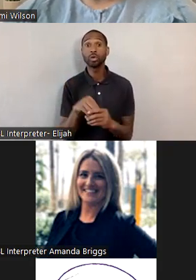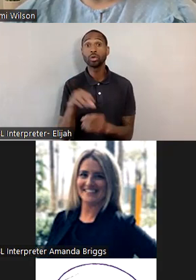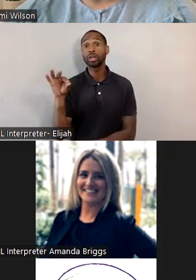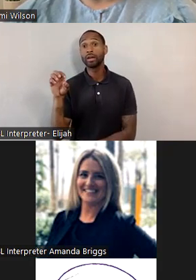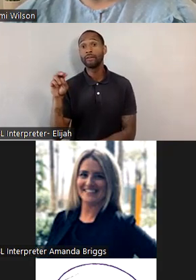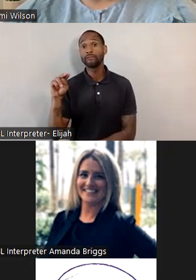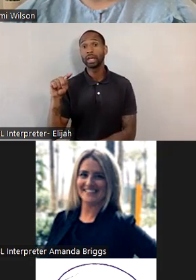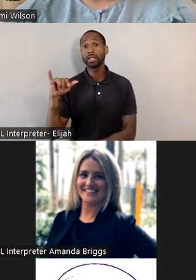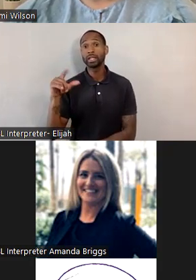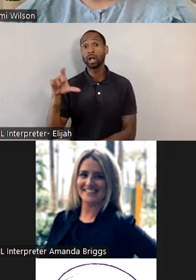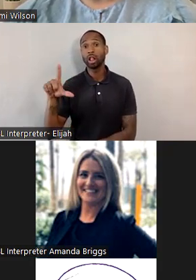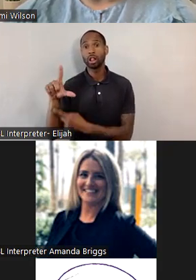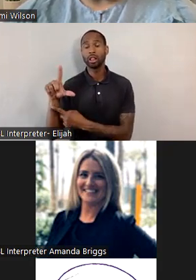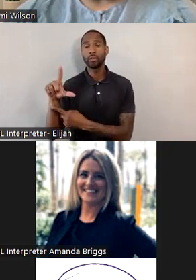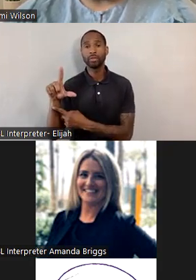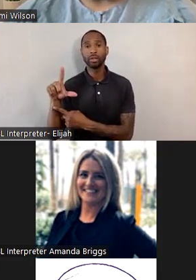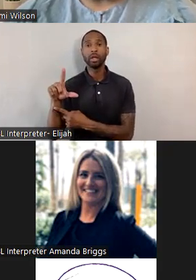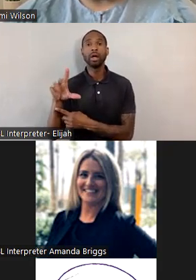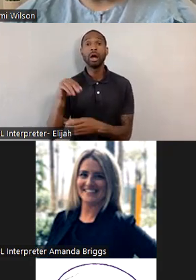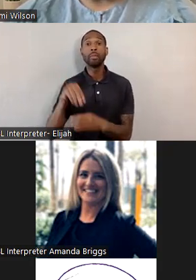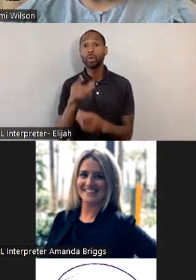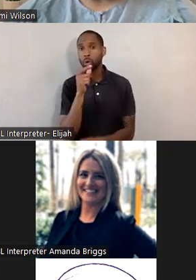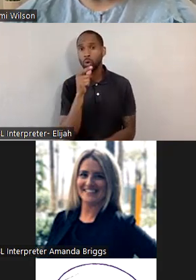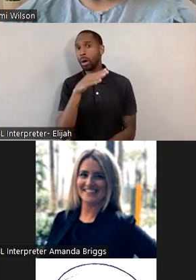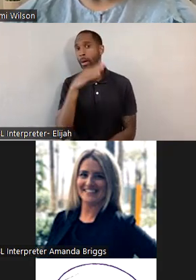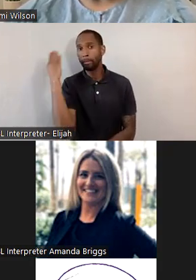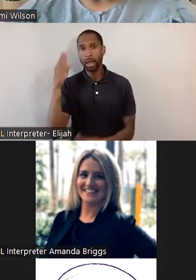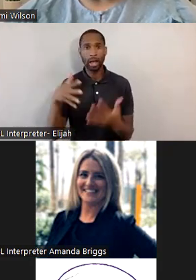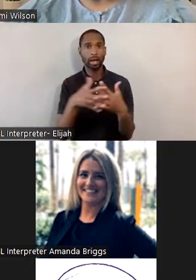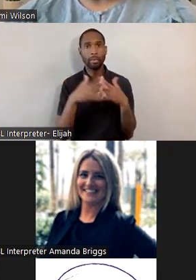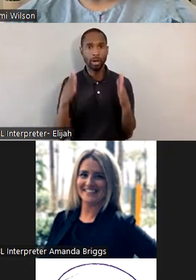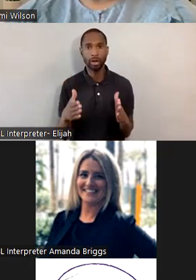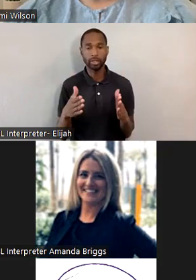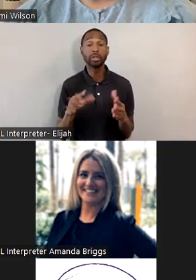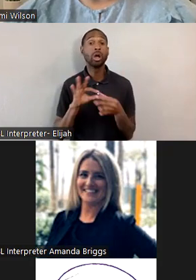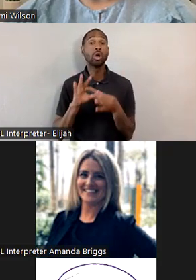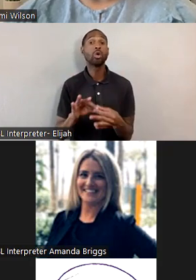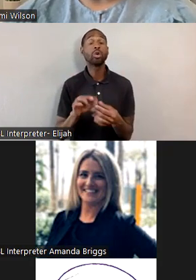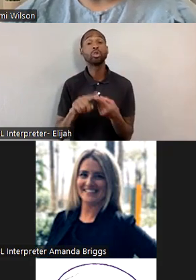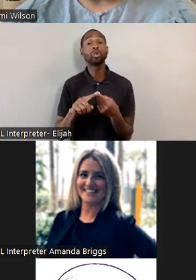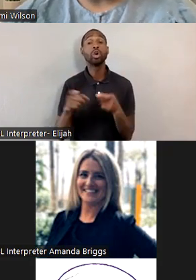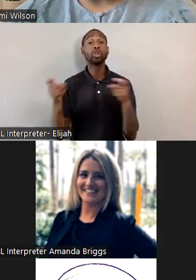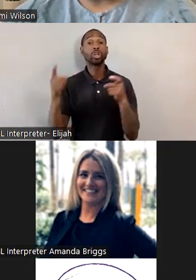is among Black Americans, according to the director of the National Institute